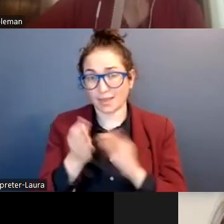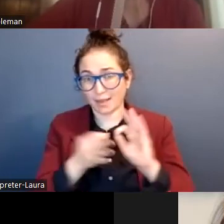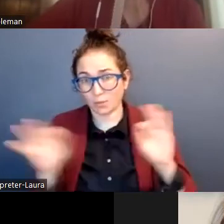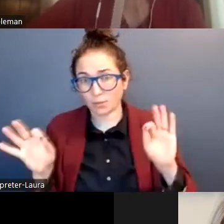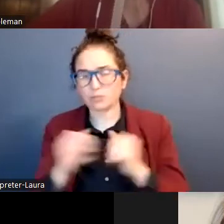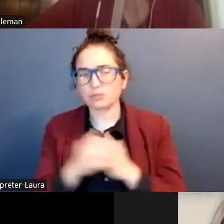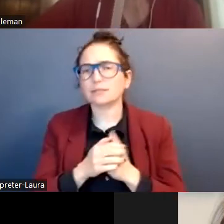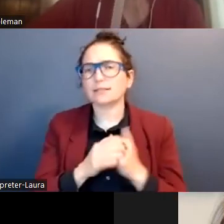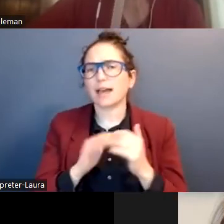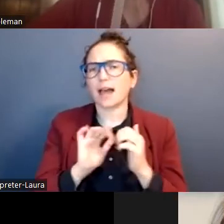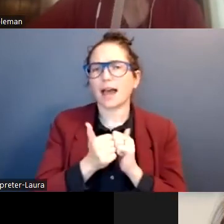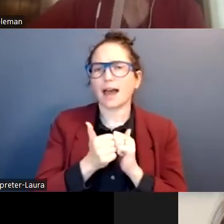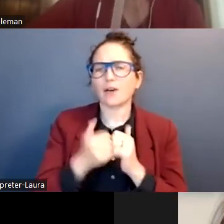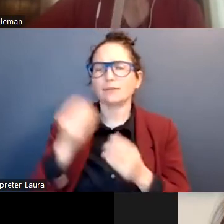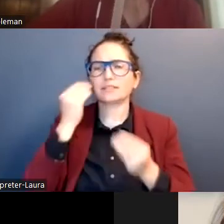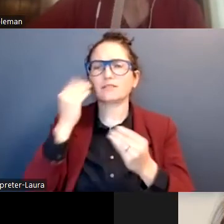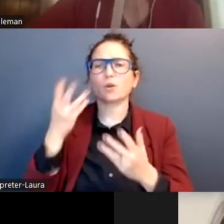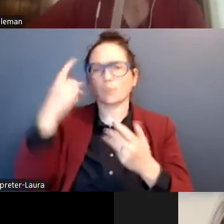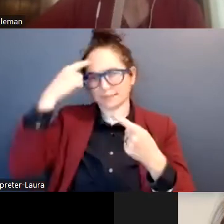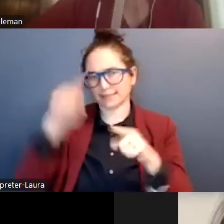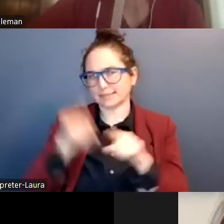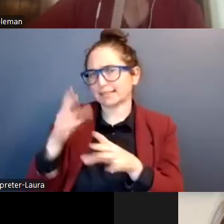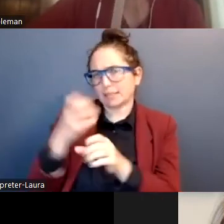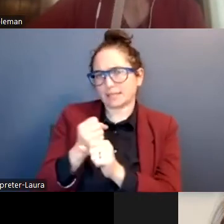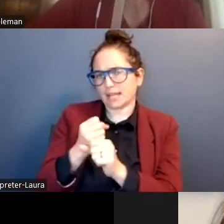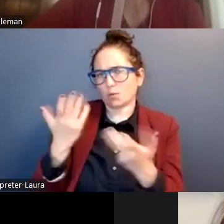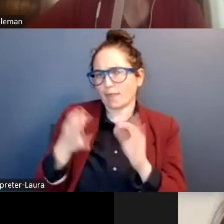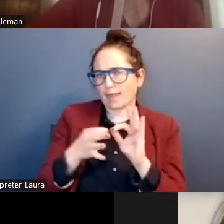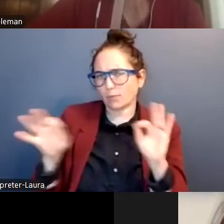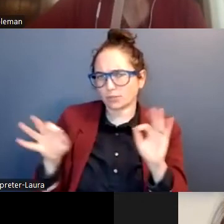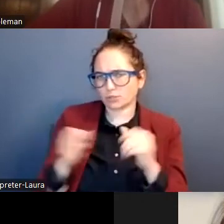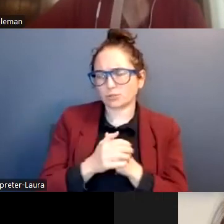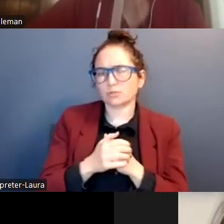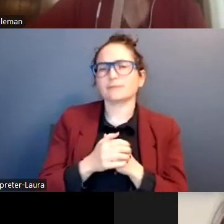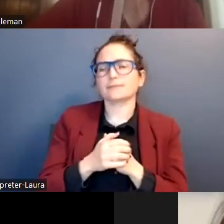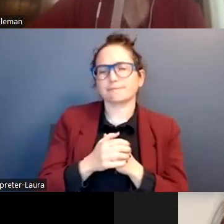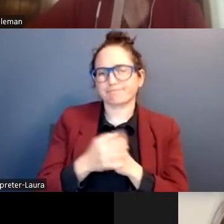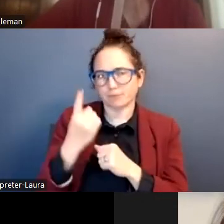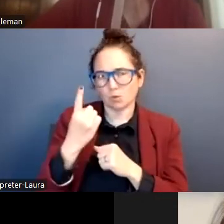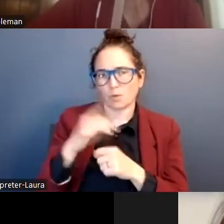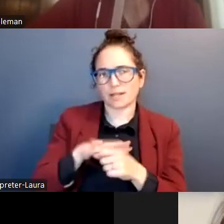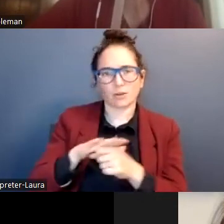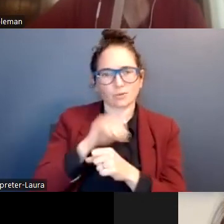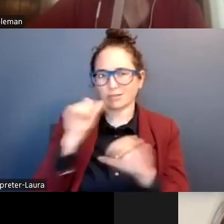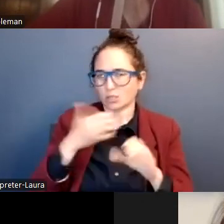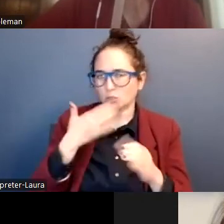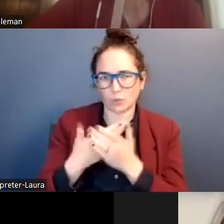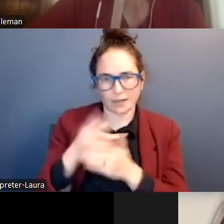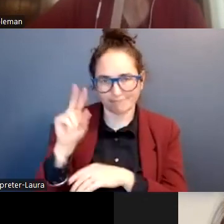informed consent obtained? In what language and this is an area that we do not do? Well, and even though we have